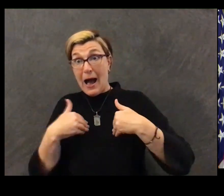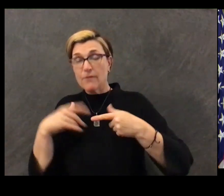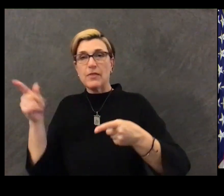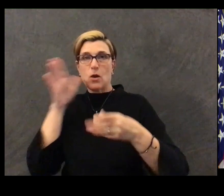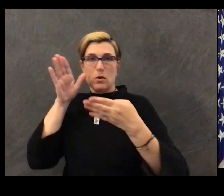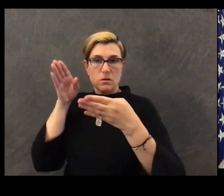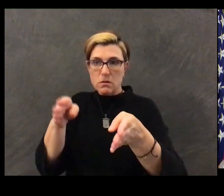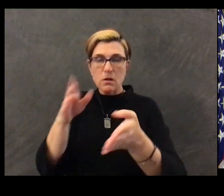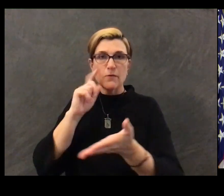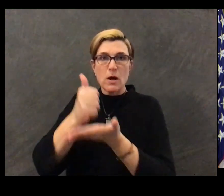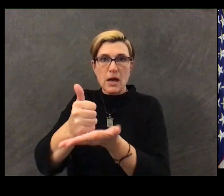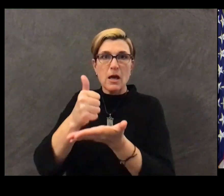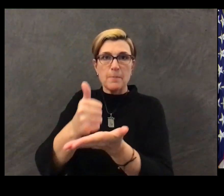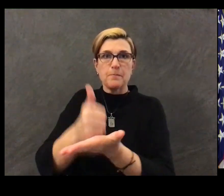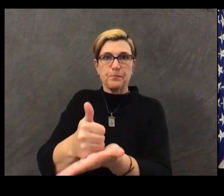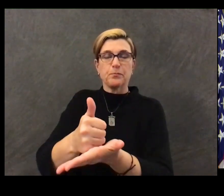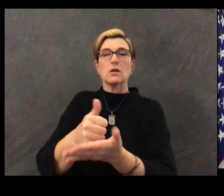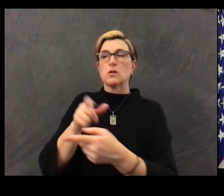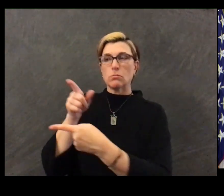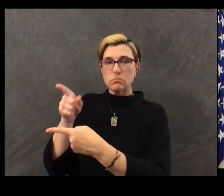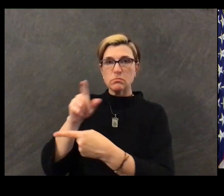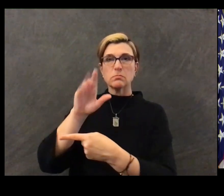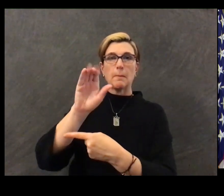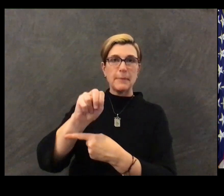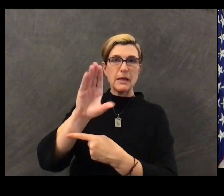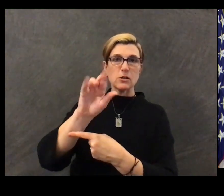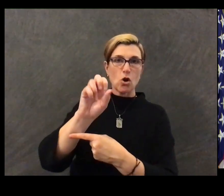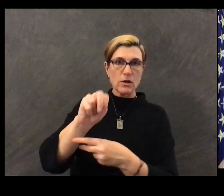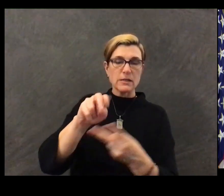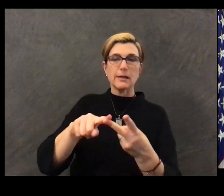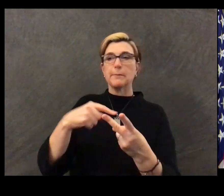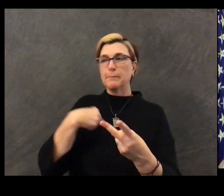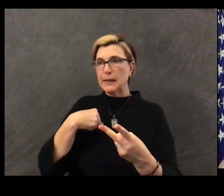working on that with Mike and myself and a lot of other people I'm gonna ask Tim